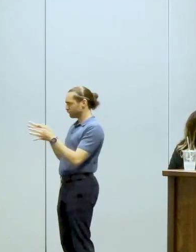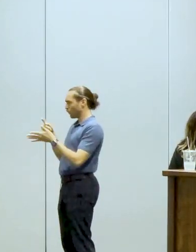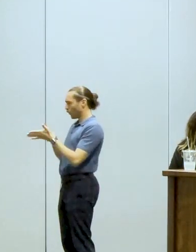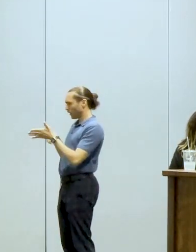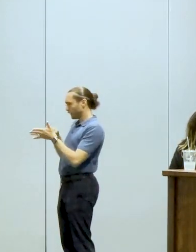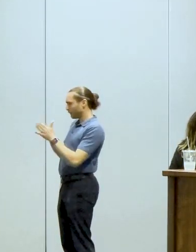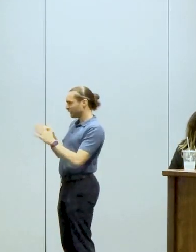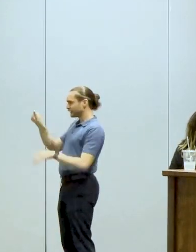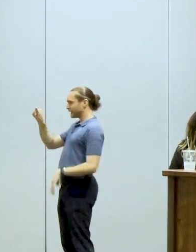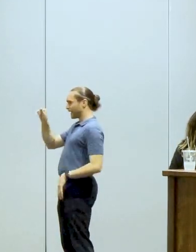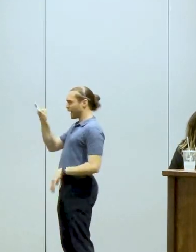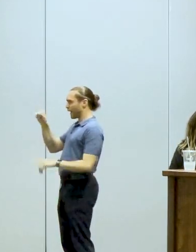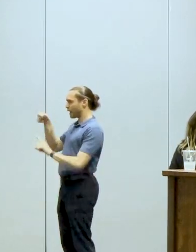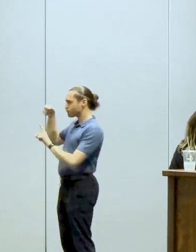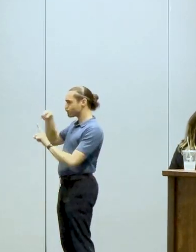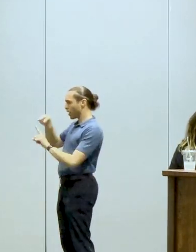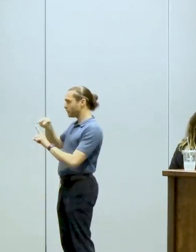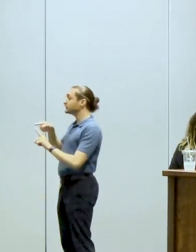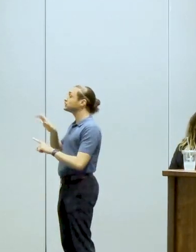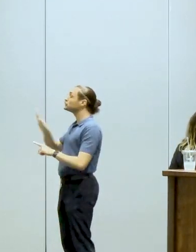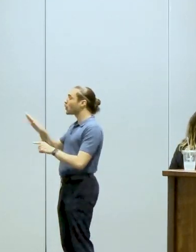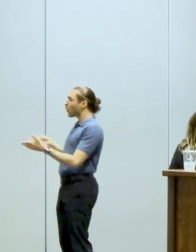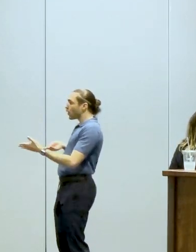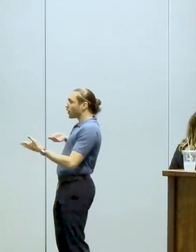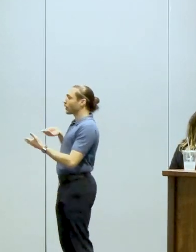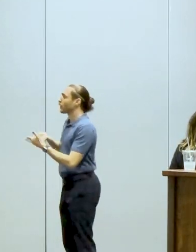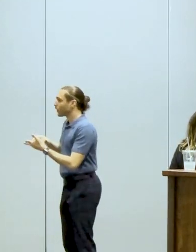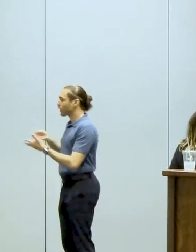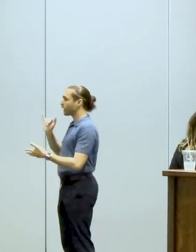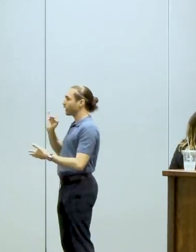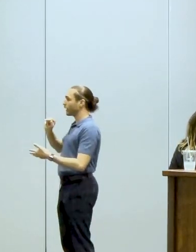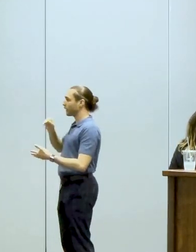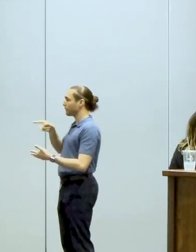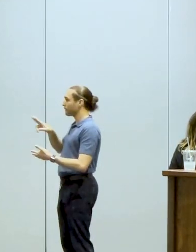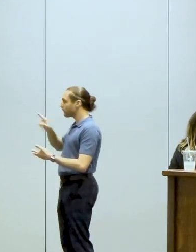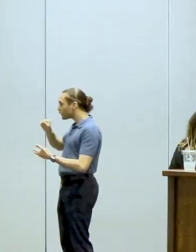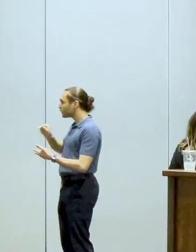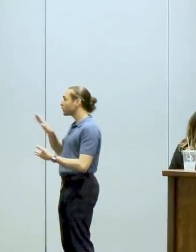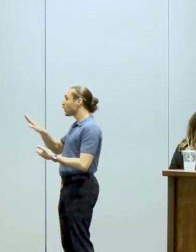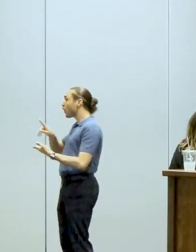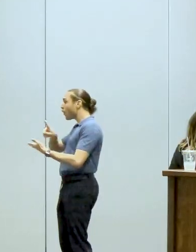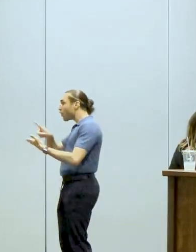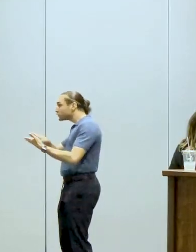the input. It's what you input, what you type in, the question, the command, whatever that may be, and it influences the